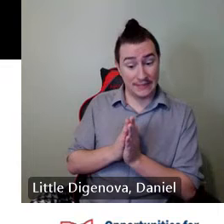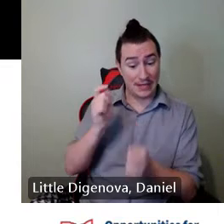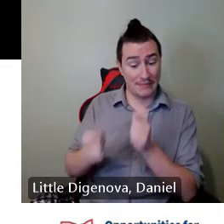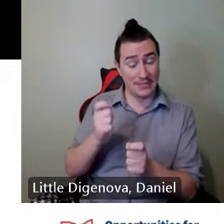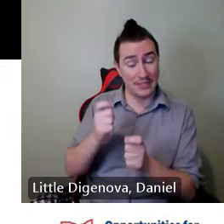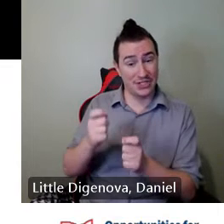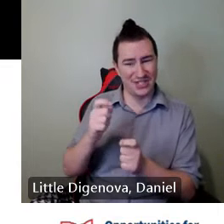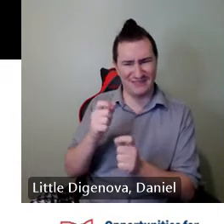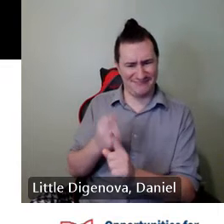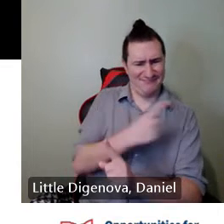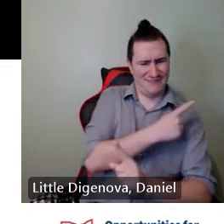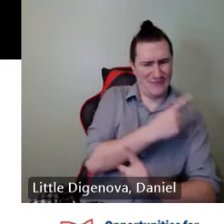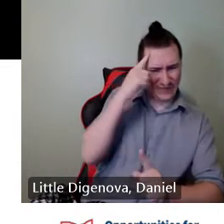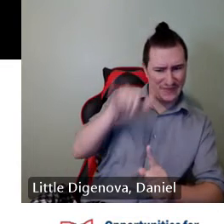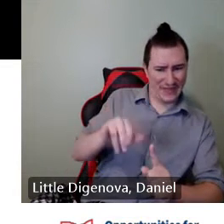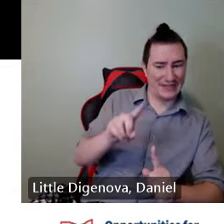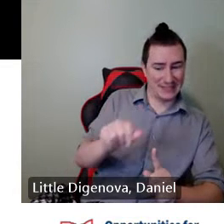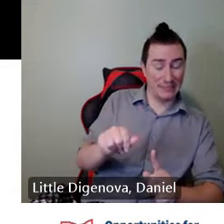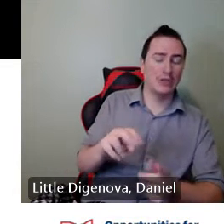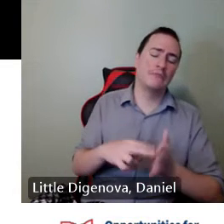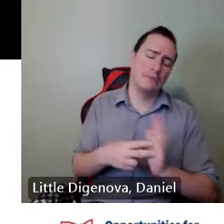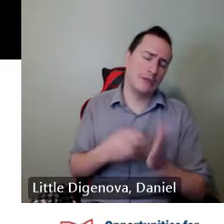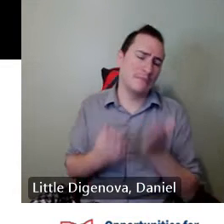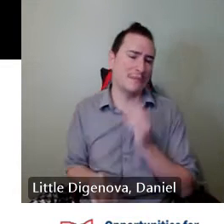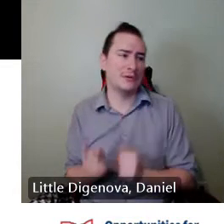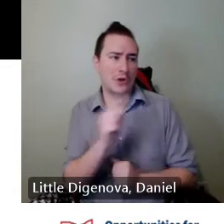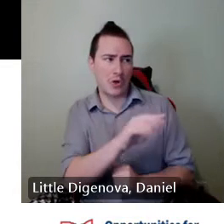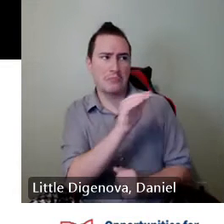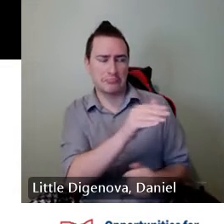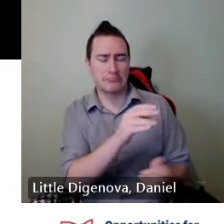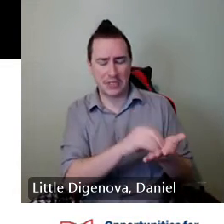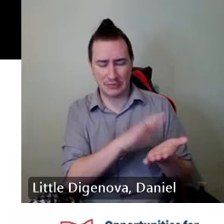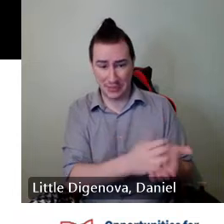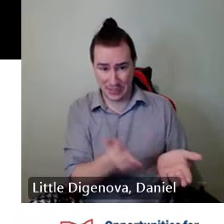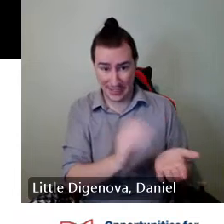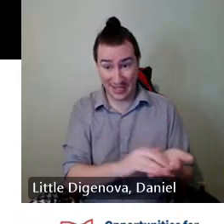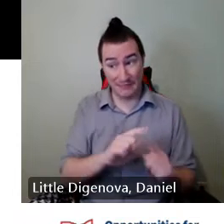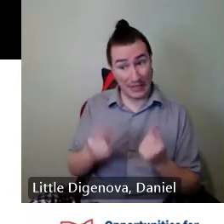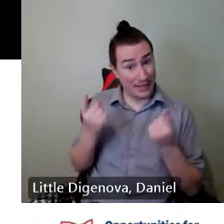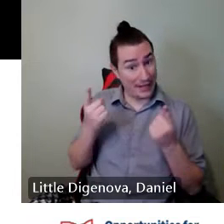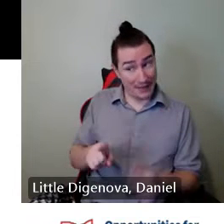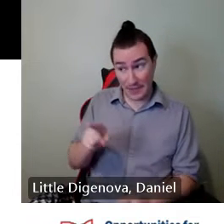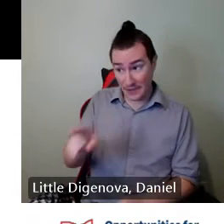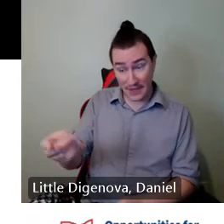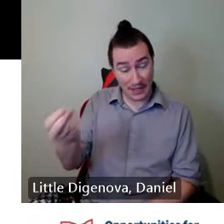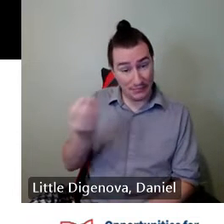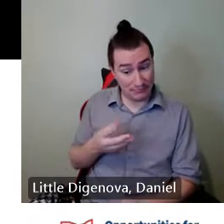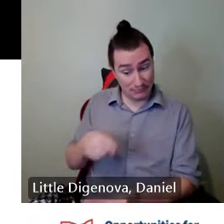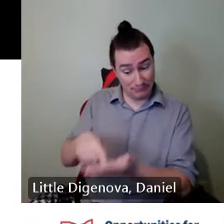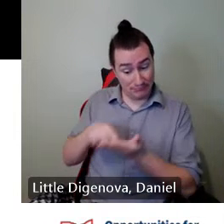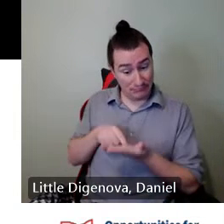go back to get documentation, but once you have it established that a person has a disability, then you wouldn't continually